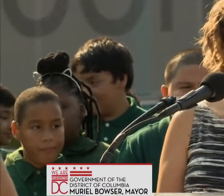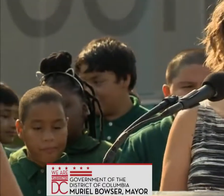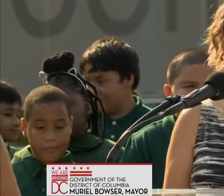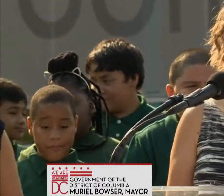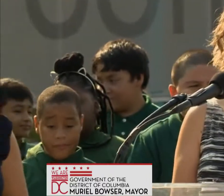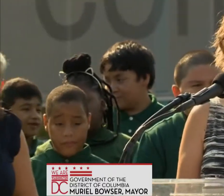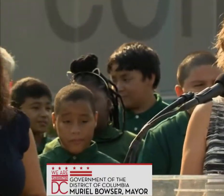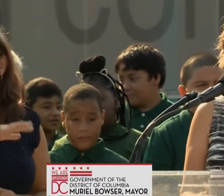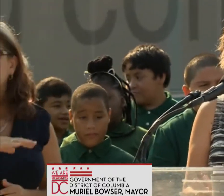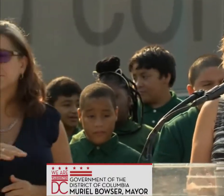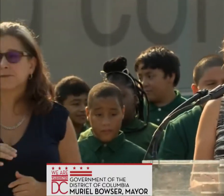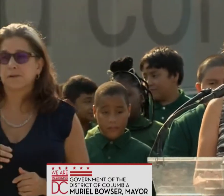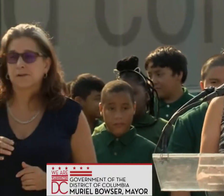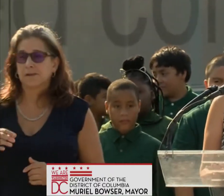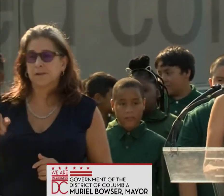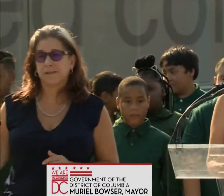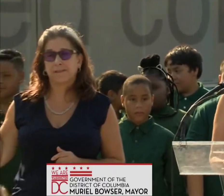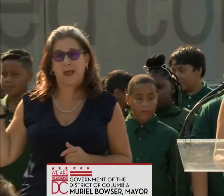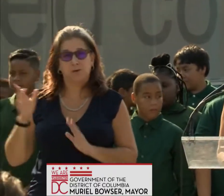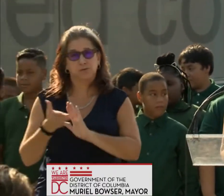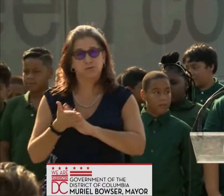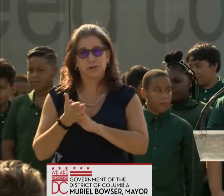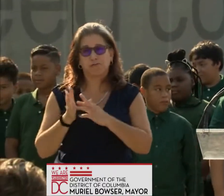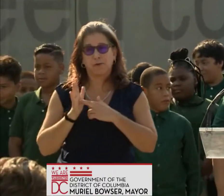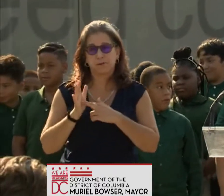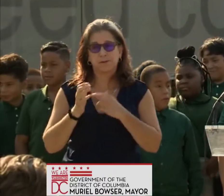countries from all over the world including more than 30 different